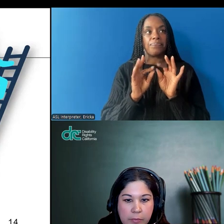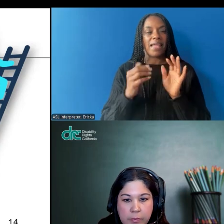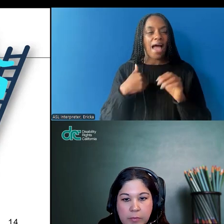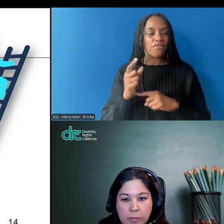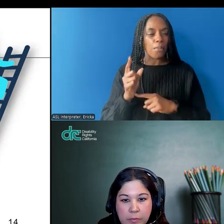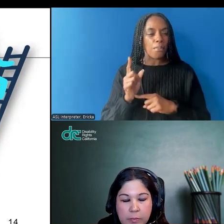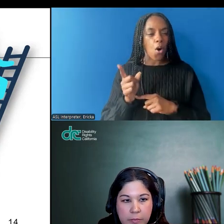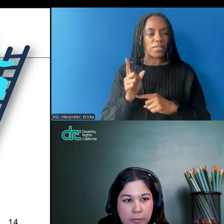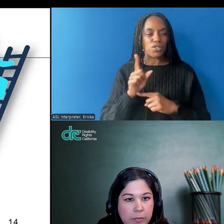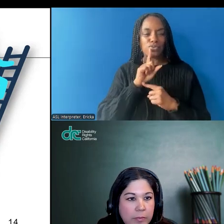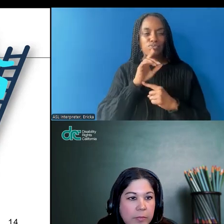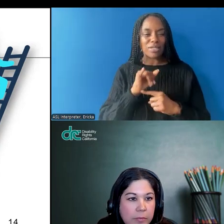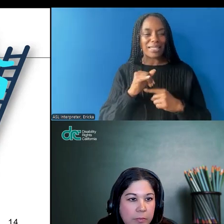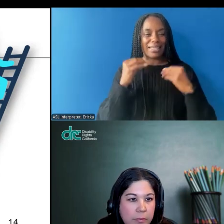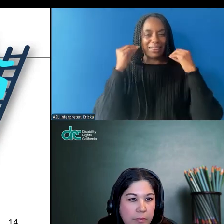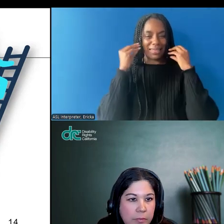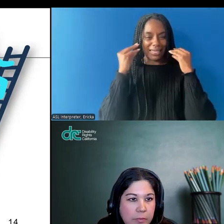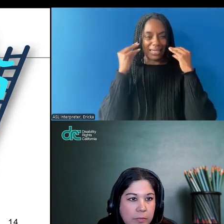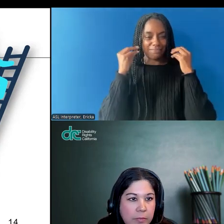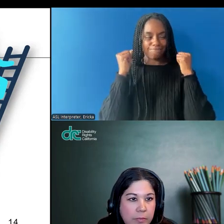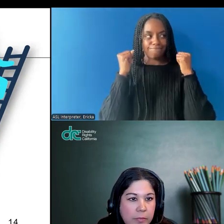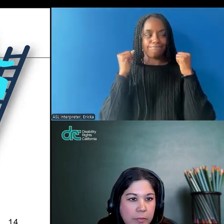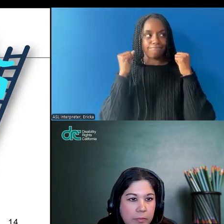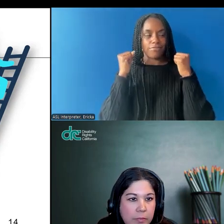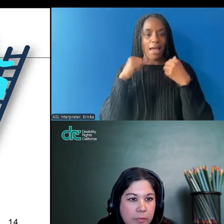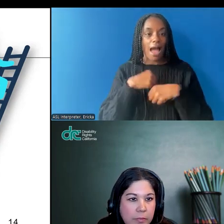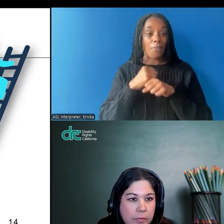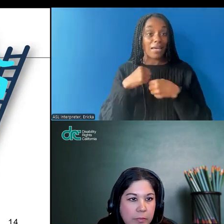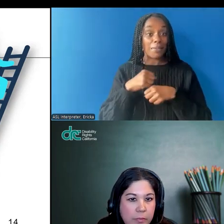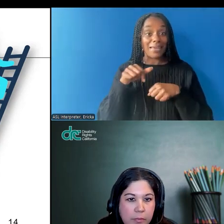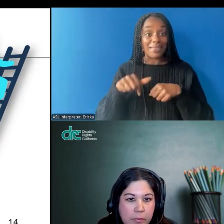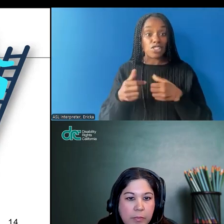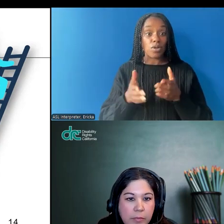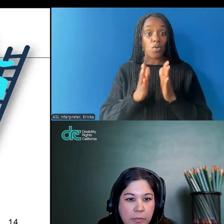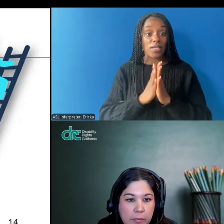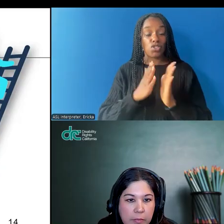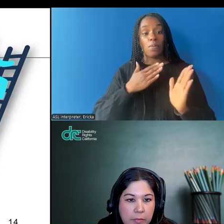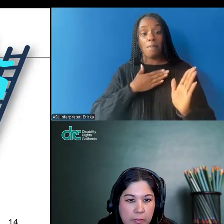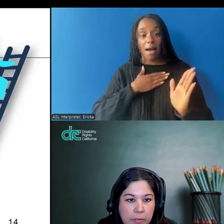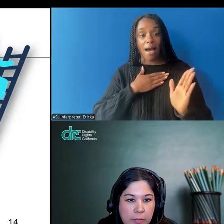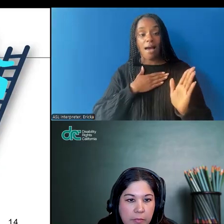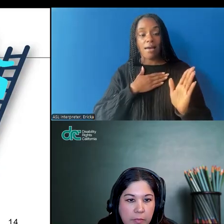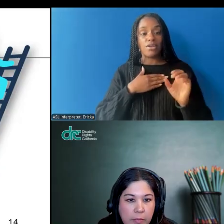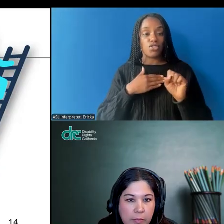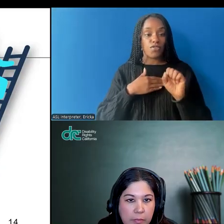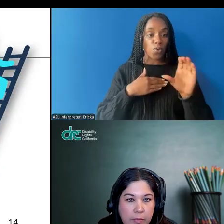Right? How do I want to make this? How am I going to make this request to my service coordinator, or to the regional center?